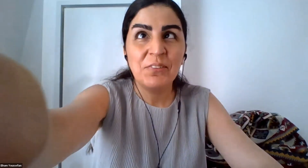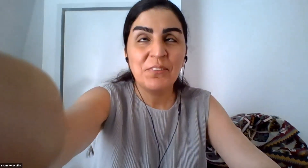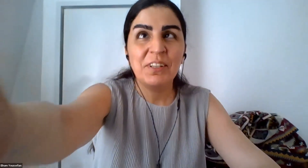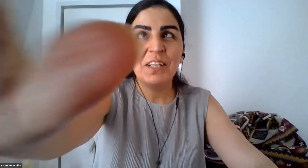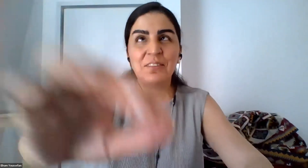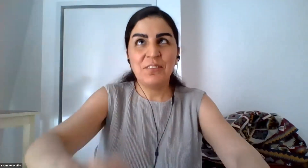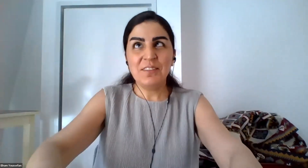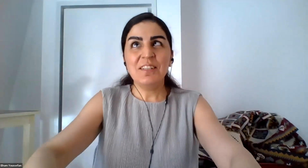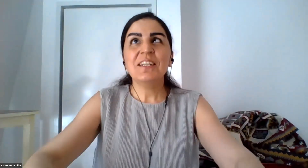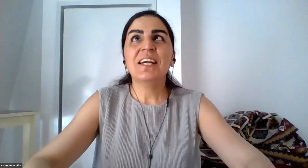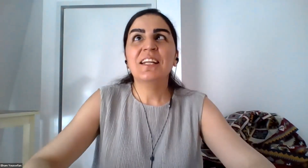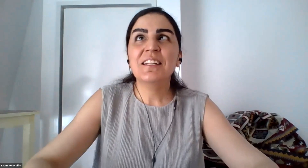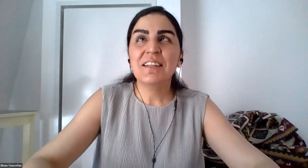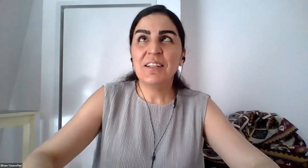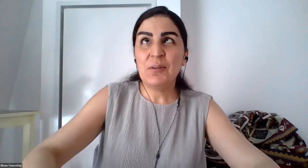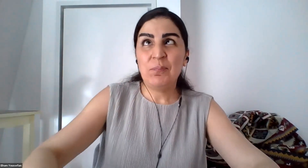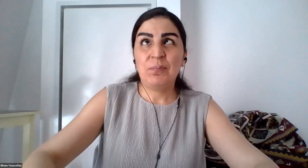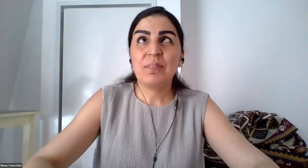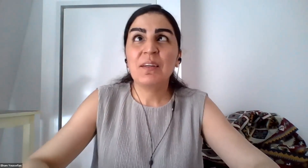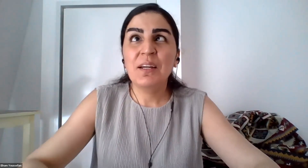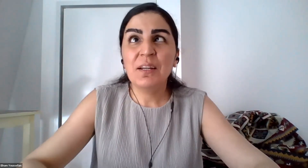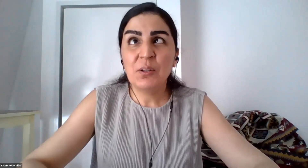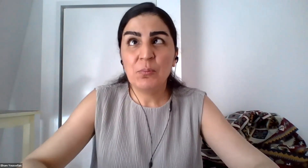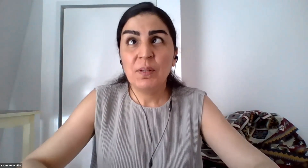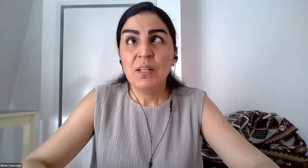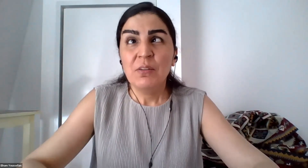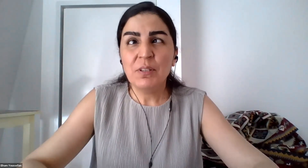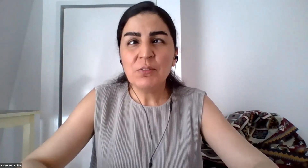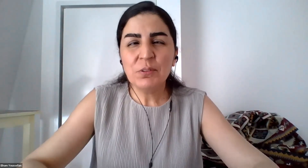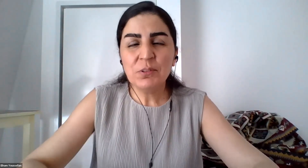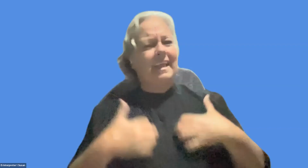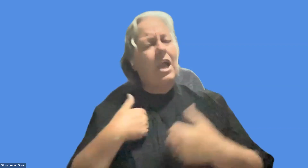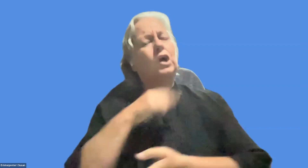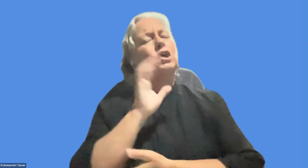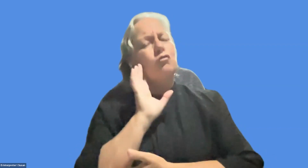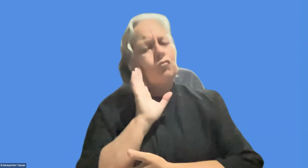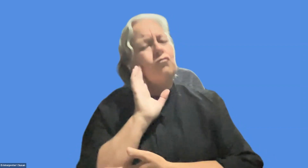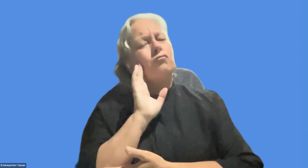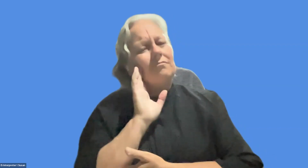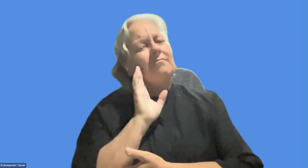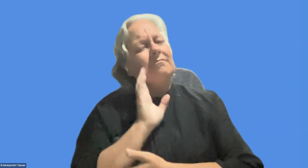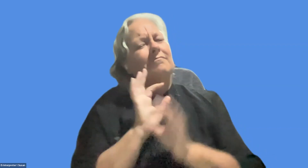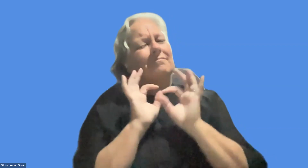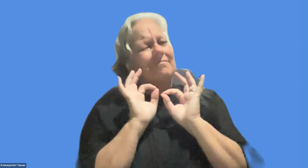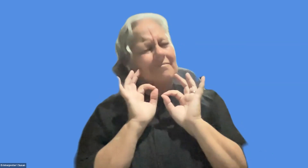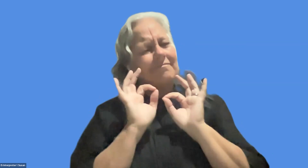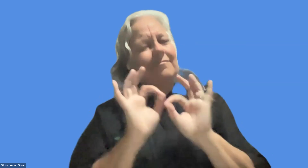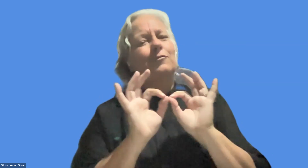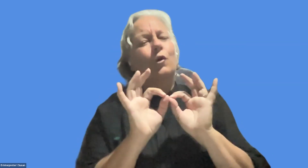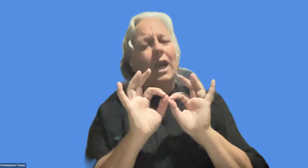. Over to you.